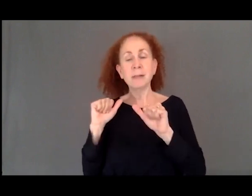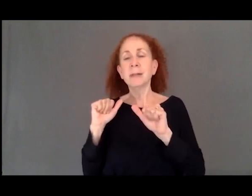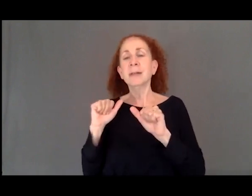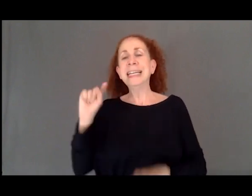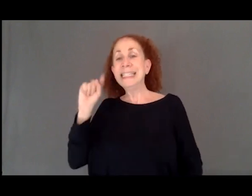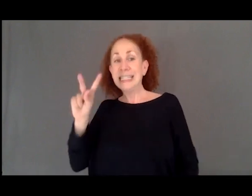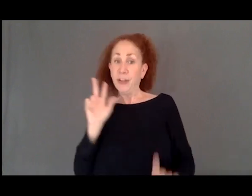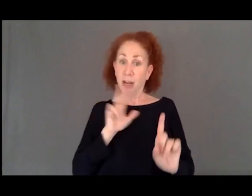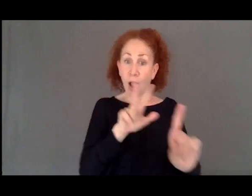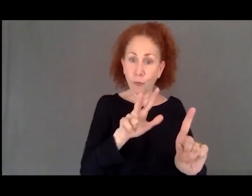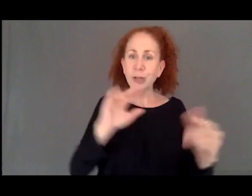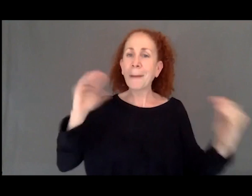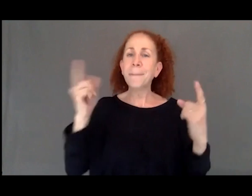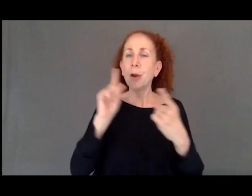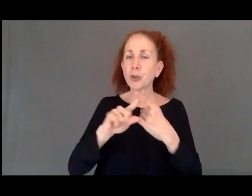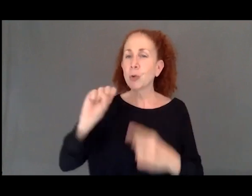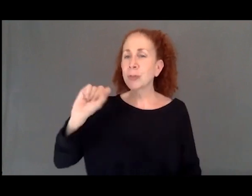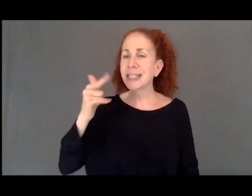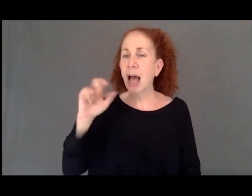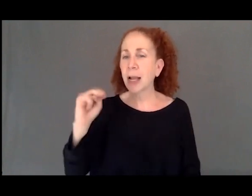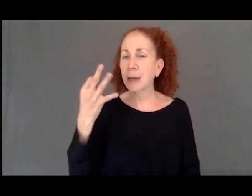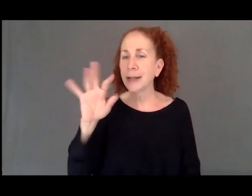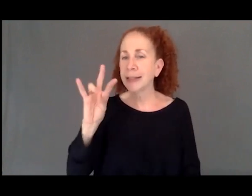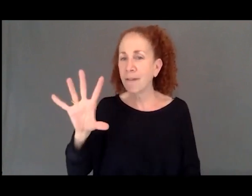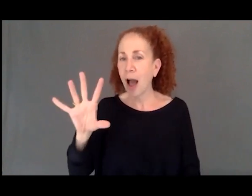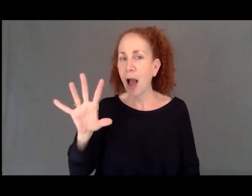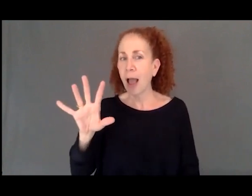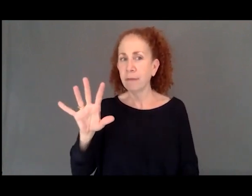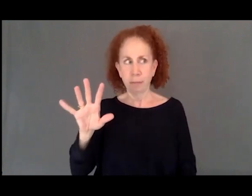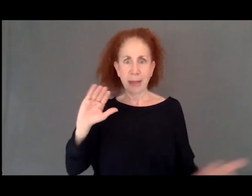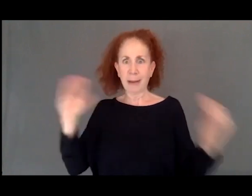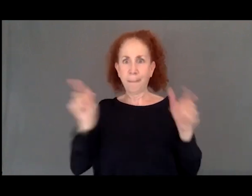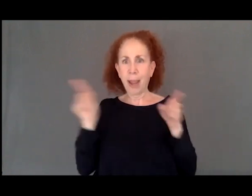oh, this is Saigon, 1975. The connections were made so directly in Afghanistan.